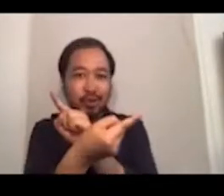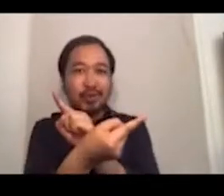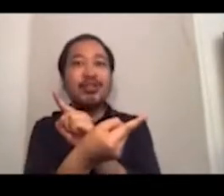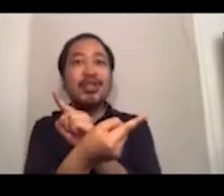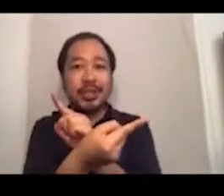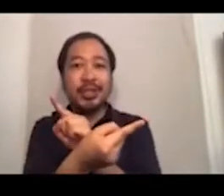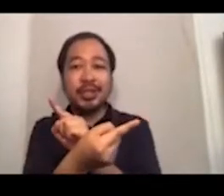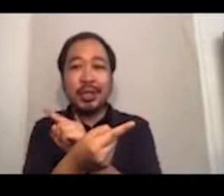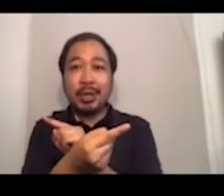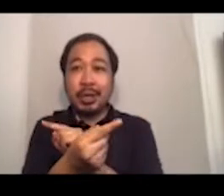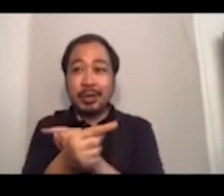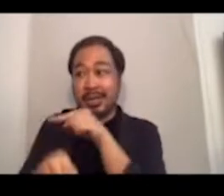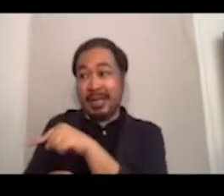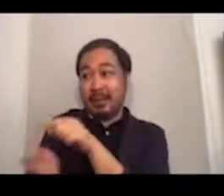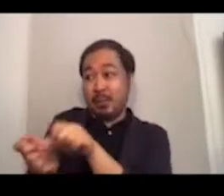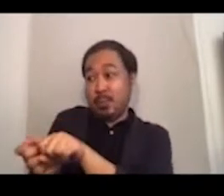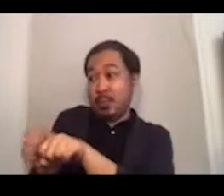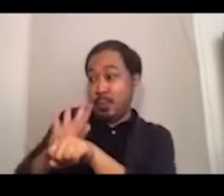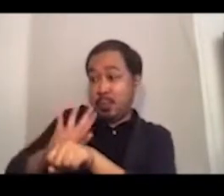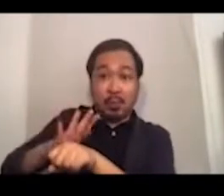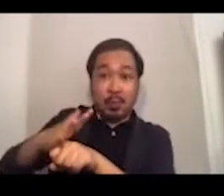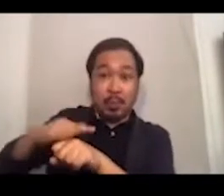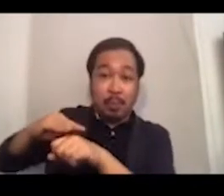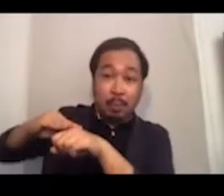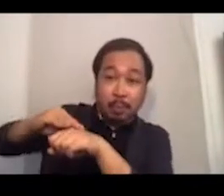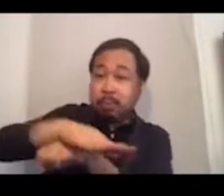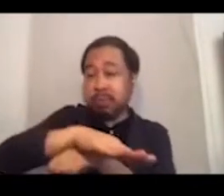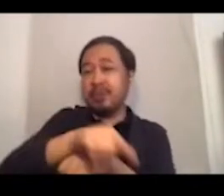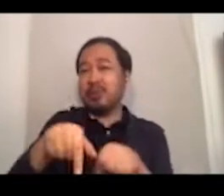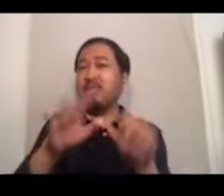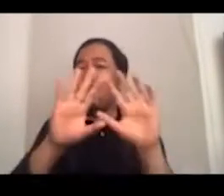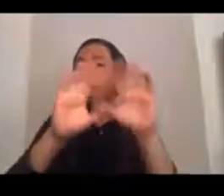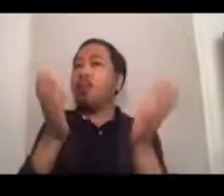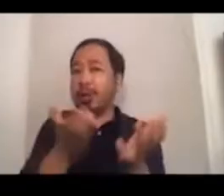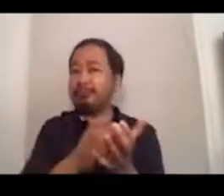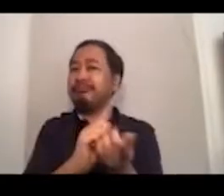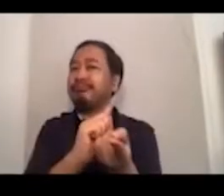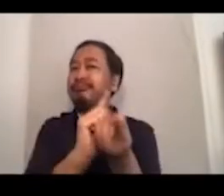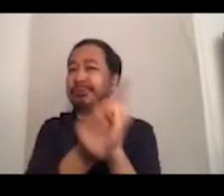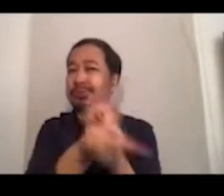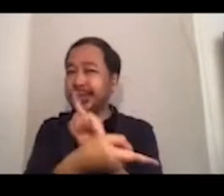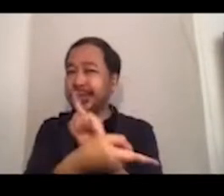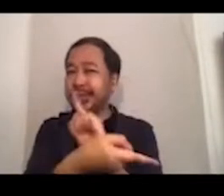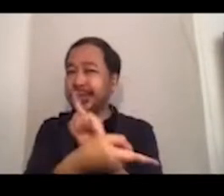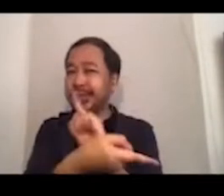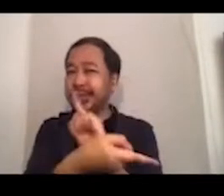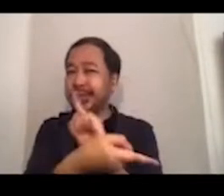will need to be catalyzed and will need to be brought together